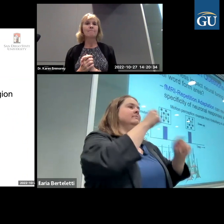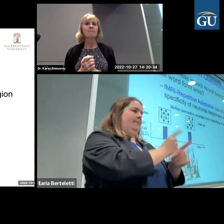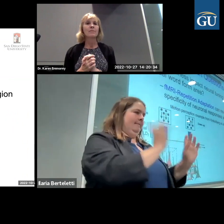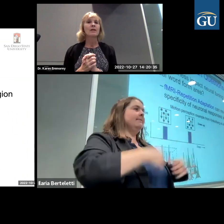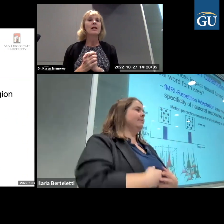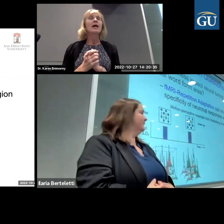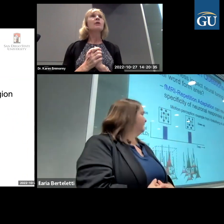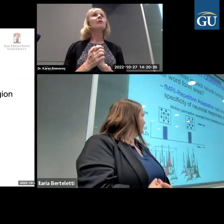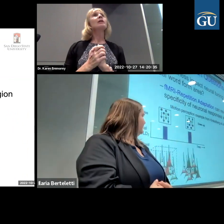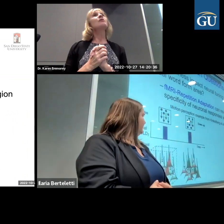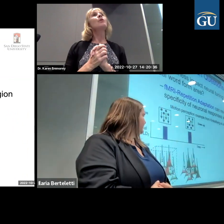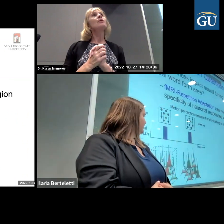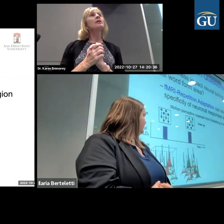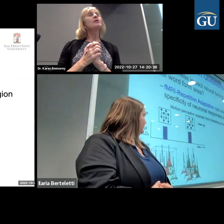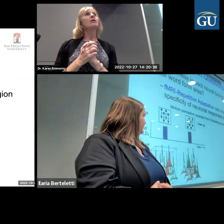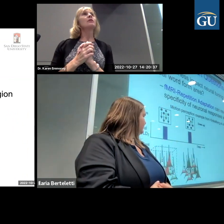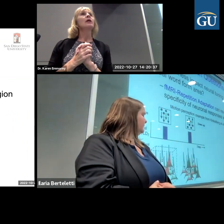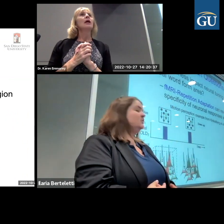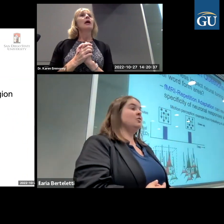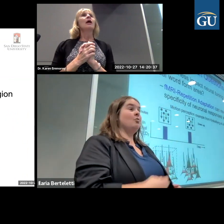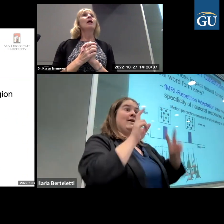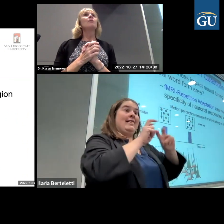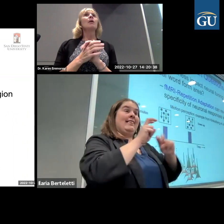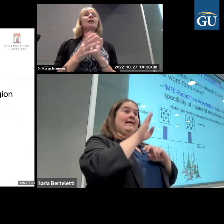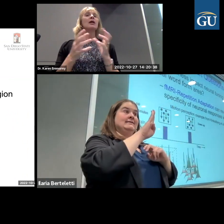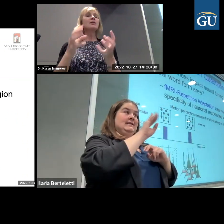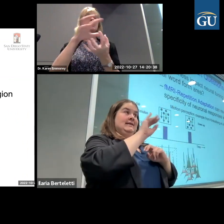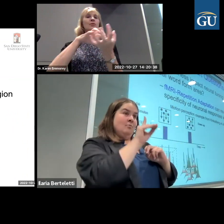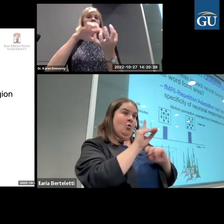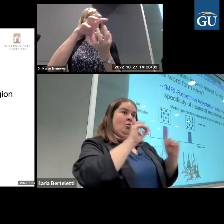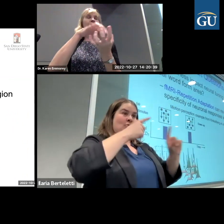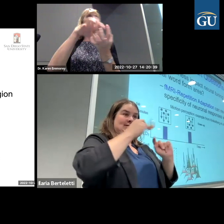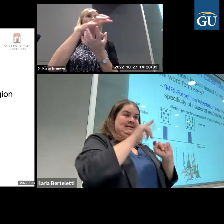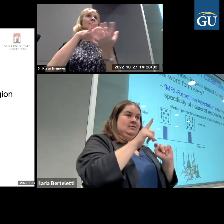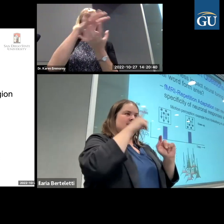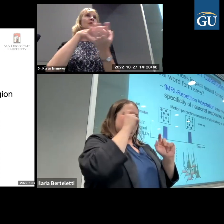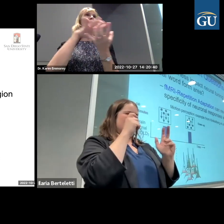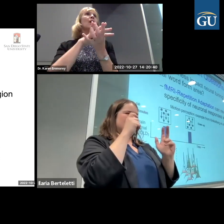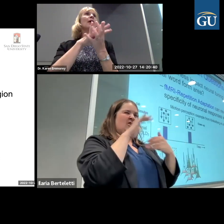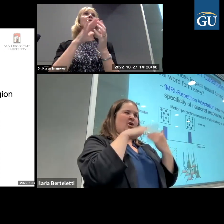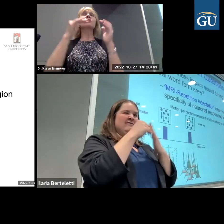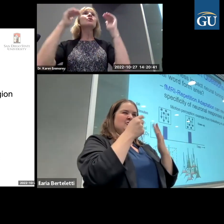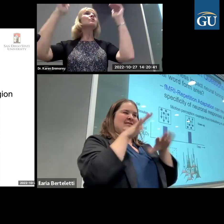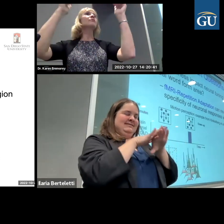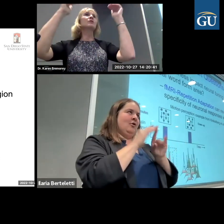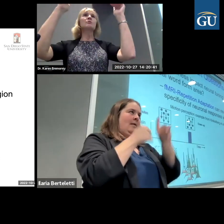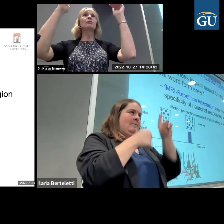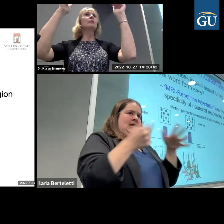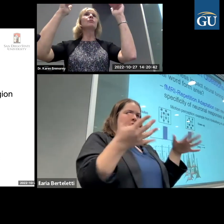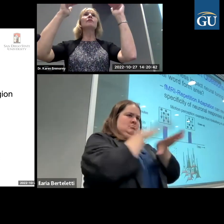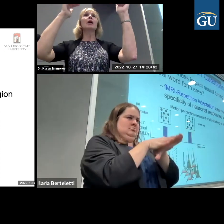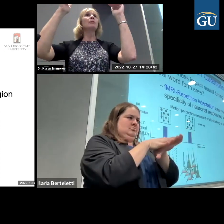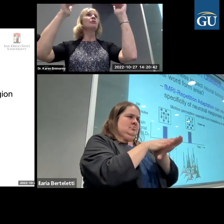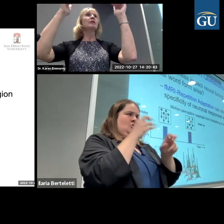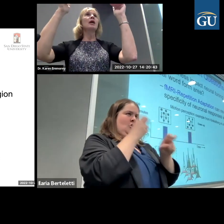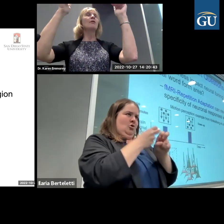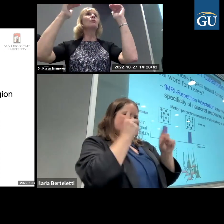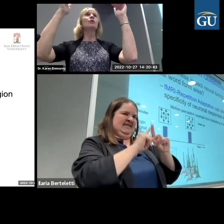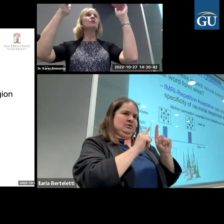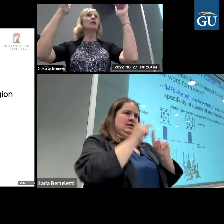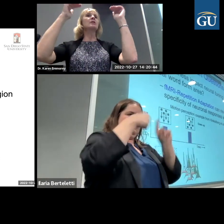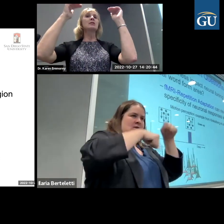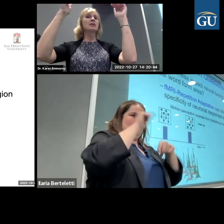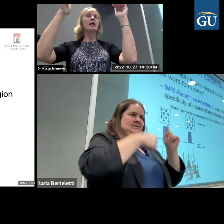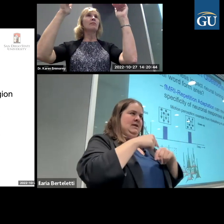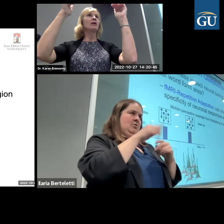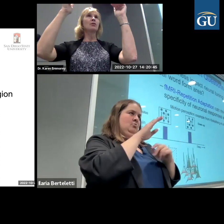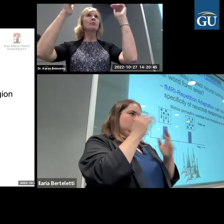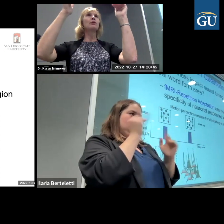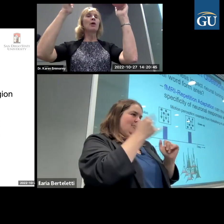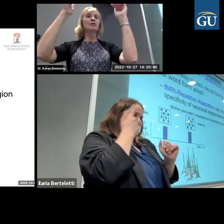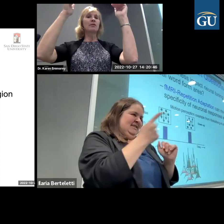Now, when we look at the bowl signal. Um! Because those those neurons are all intertwined, there's no difference between moving up and moving down. The bold response is the same that those blue bars are the same.